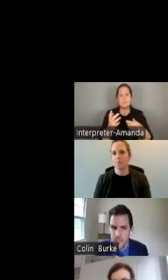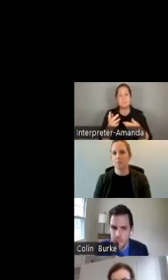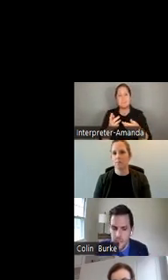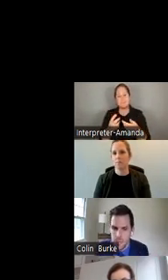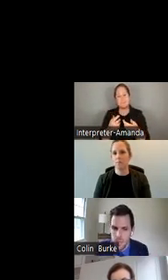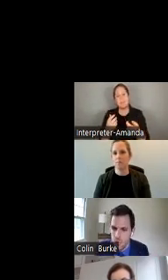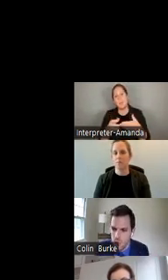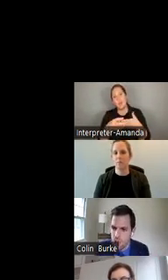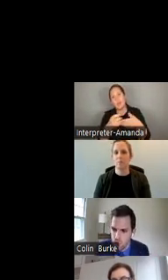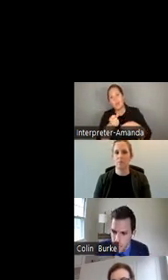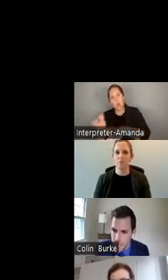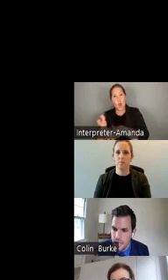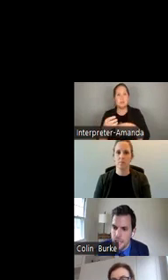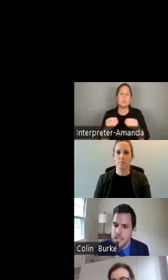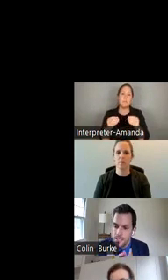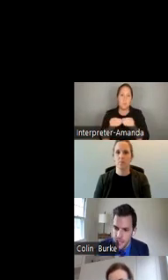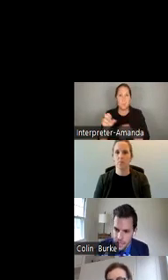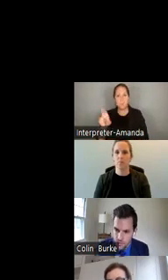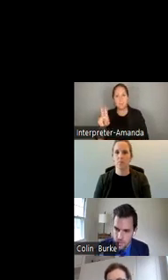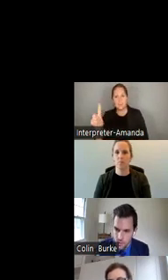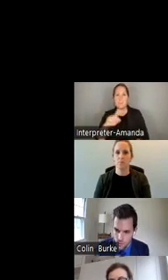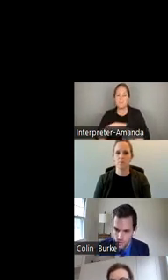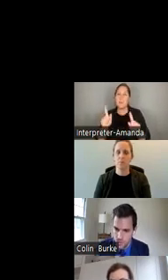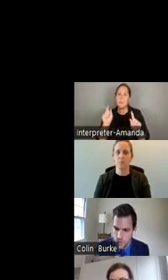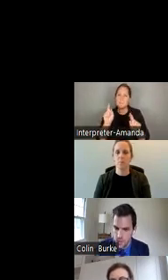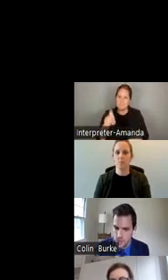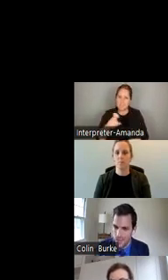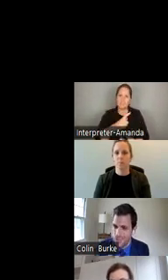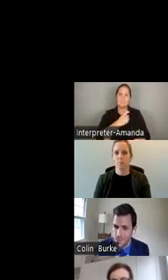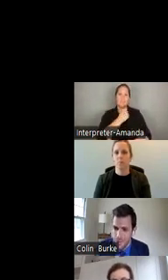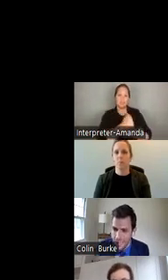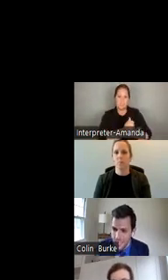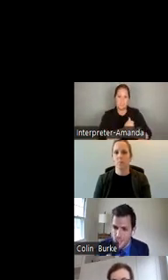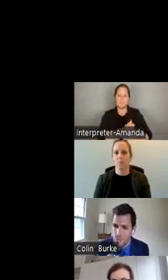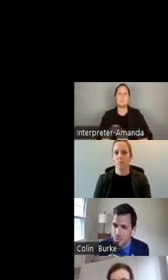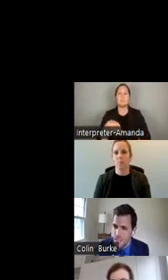mix of things but certainly treating psychiatric disorders whether that's with medications with